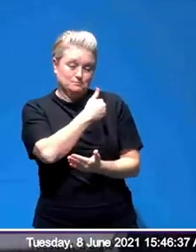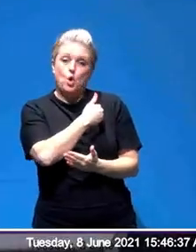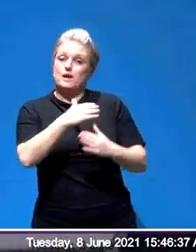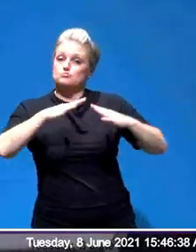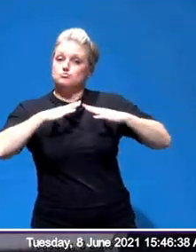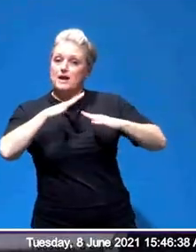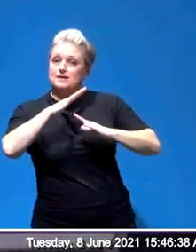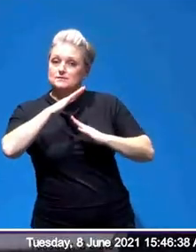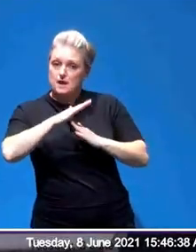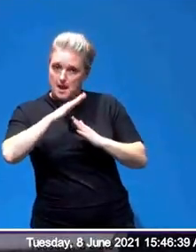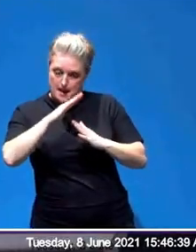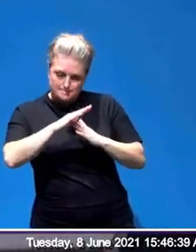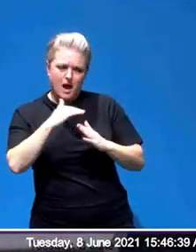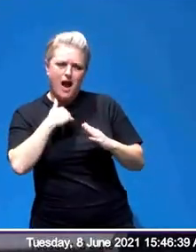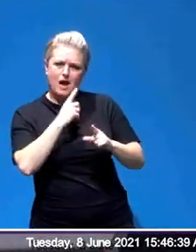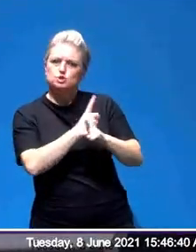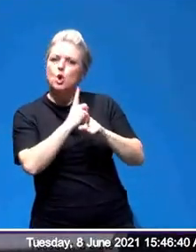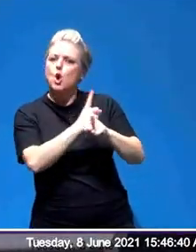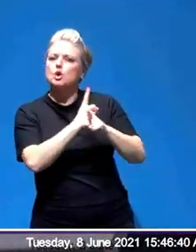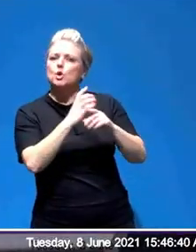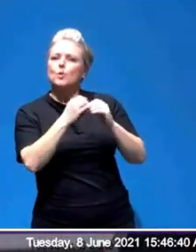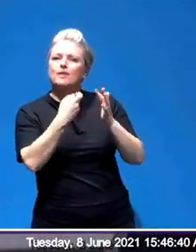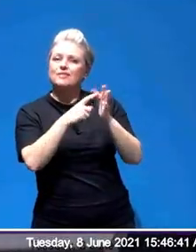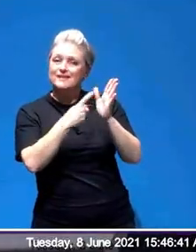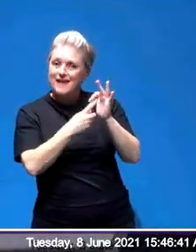They were the sessions that I had spoken to the various